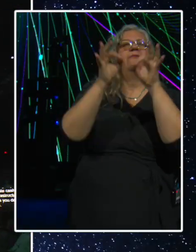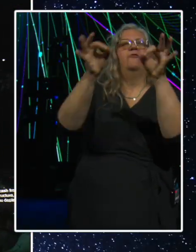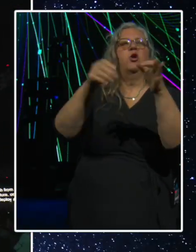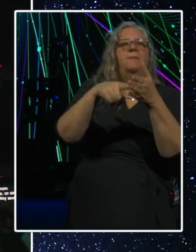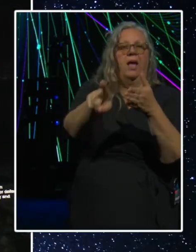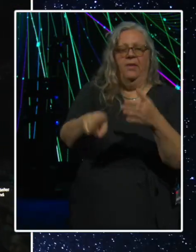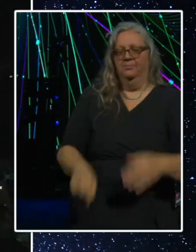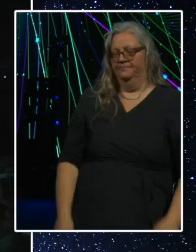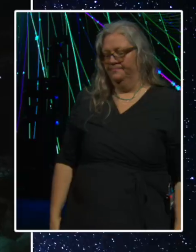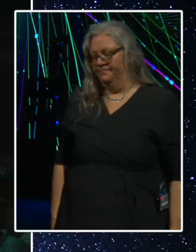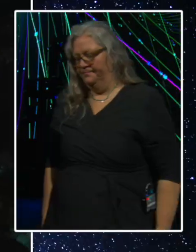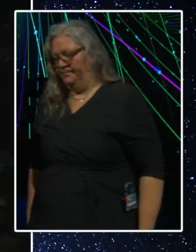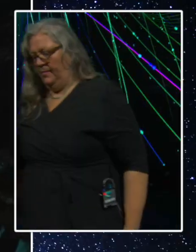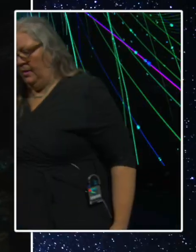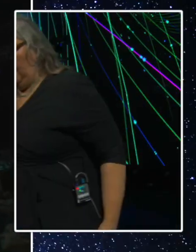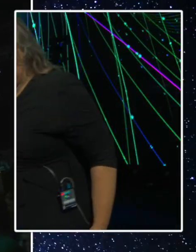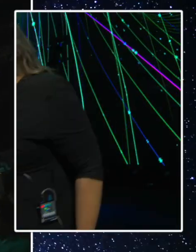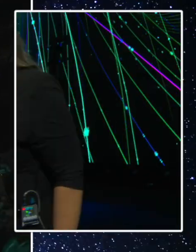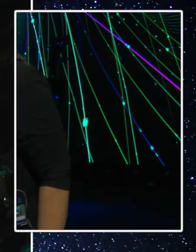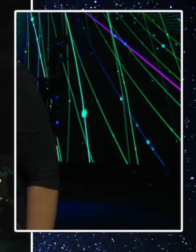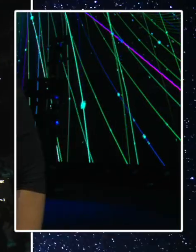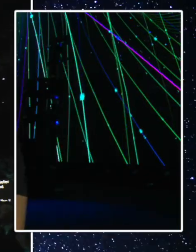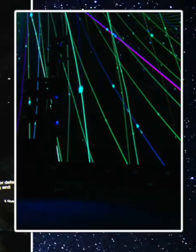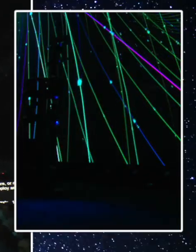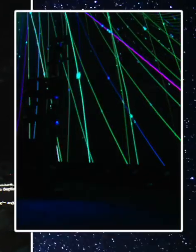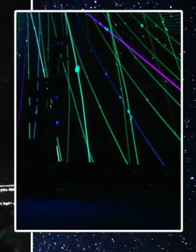or defer payment as you deploy and modernize.